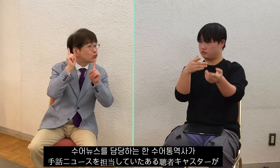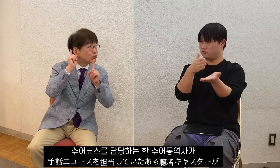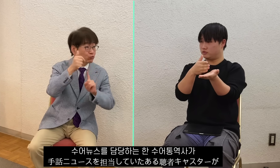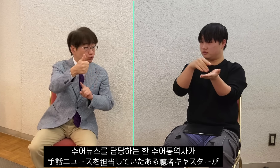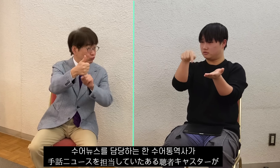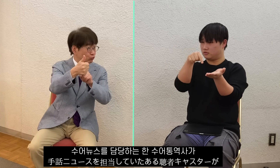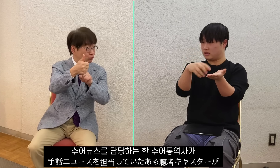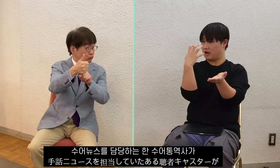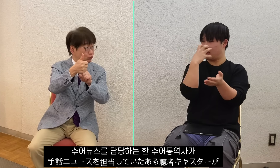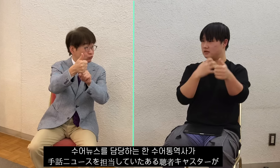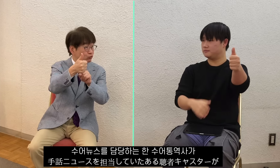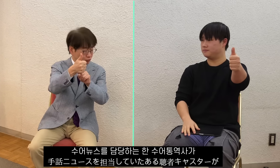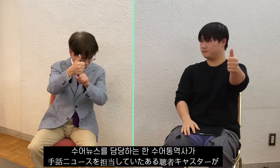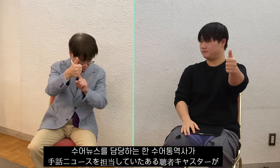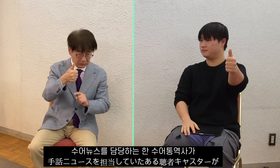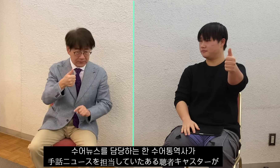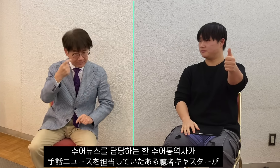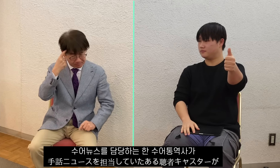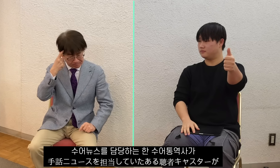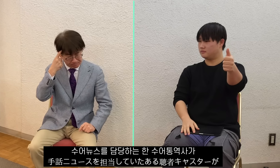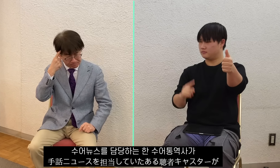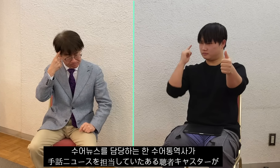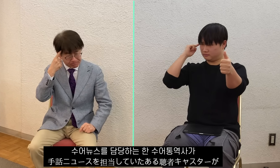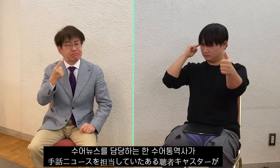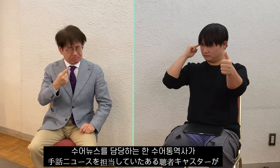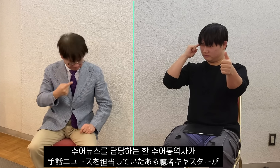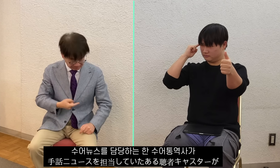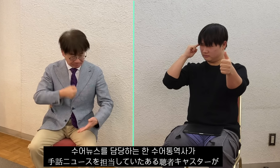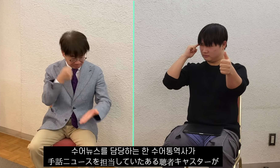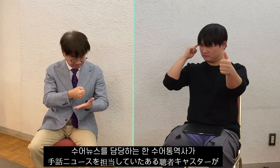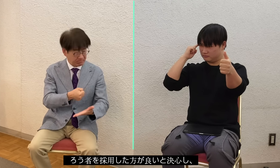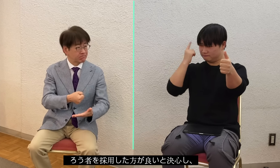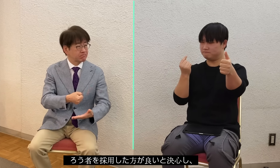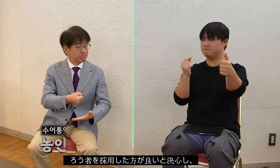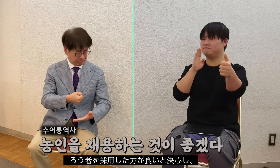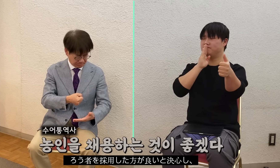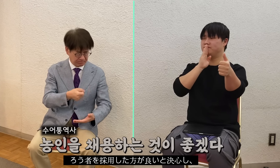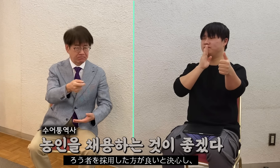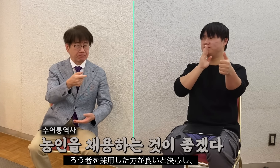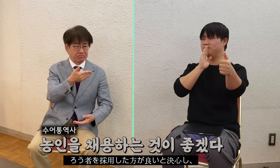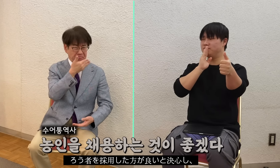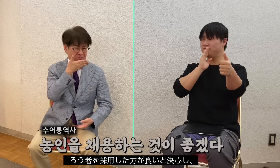A sign language interpreter in charge of sign language news is correct.